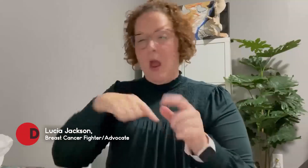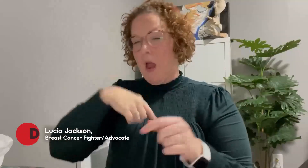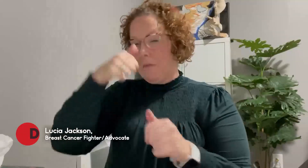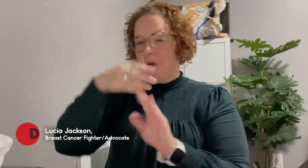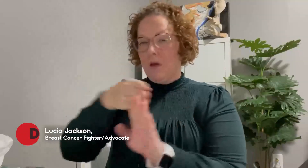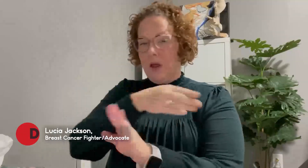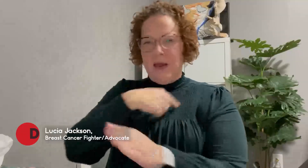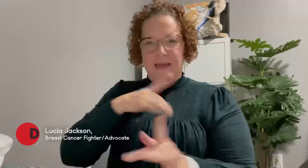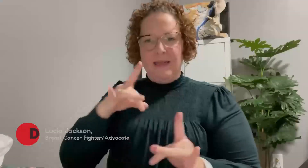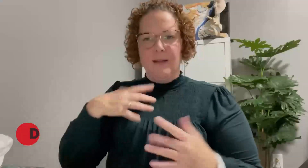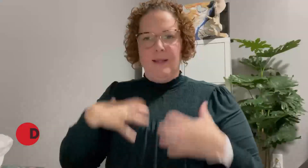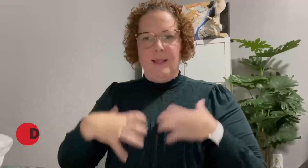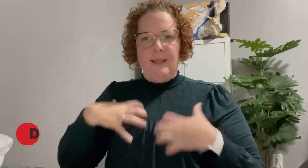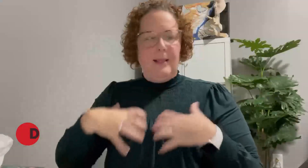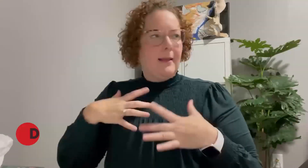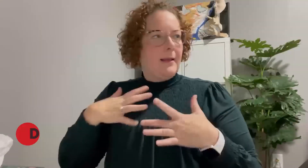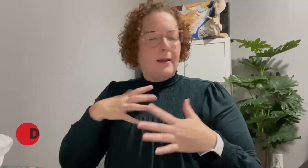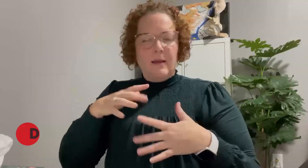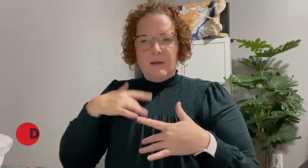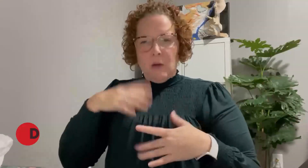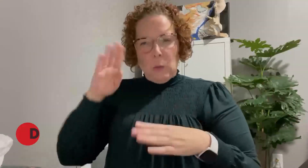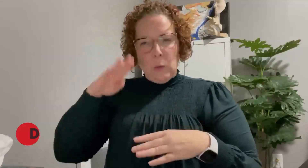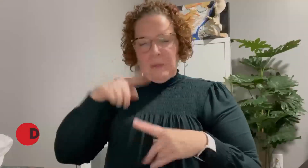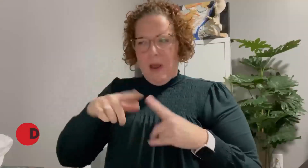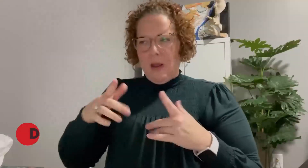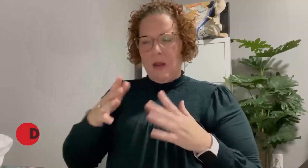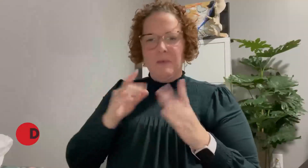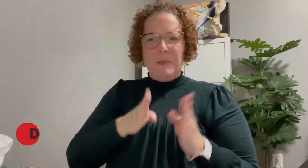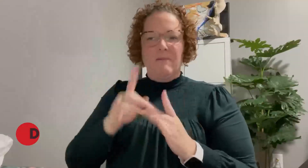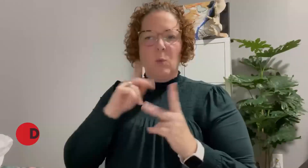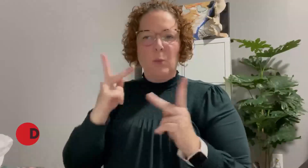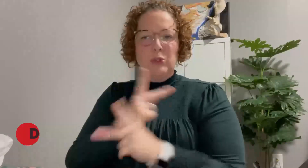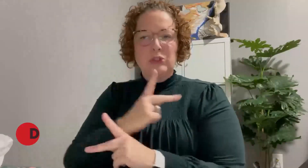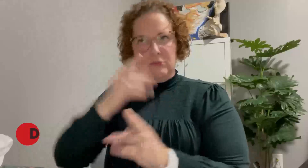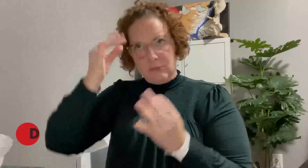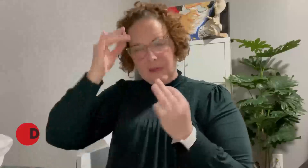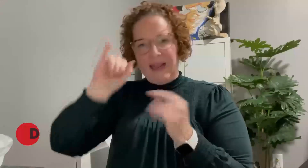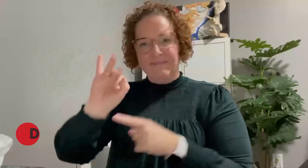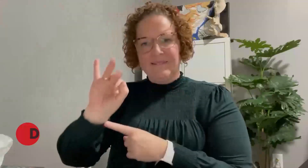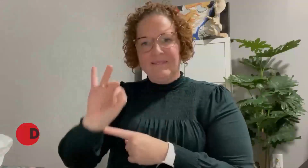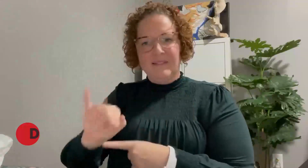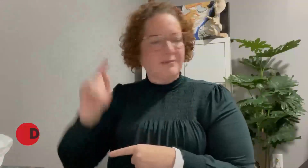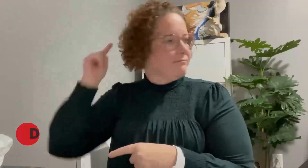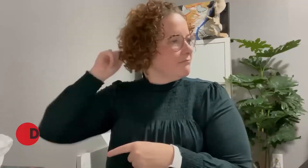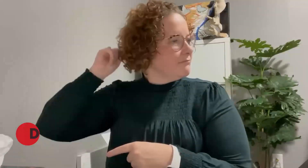Prior to the day, I was emotionally anxious; I was preparing myself for the worst. My head was filled with "what ifs."